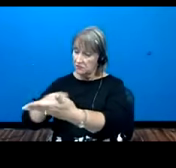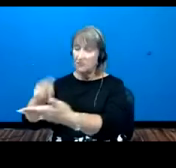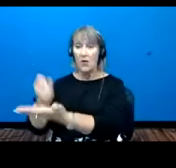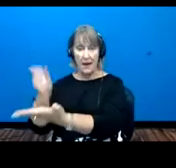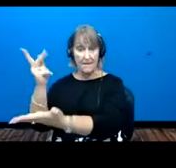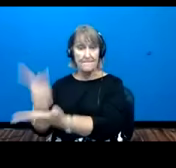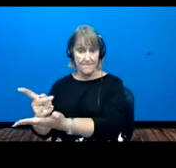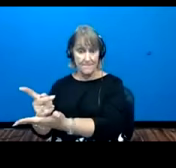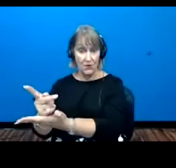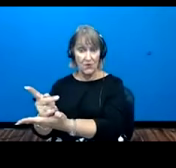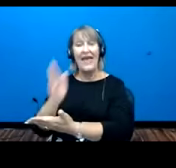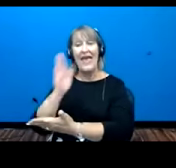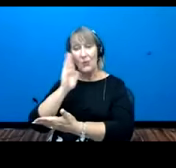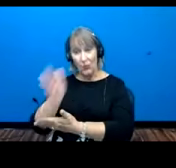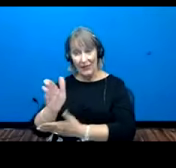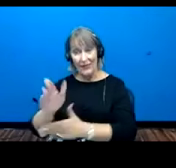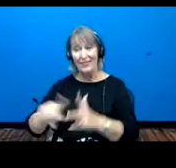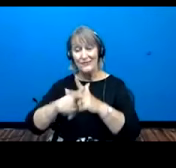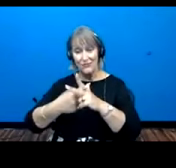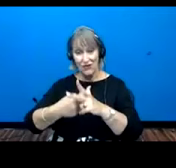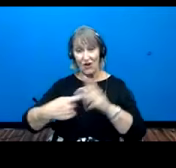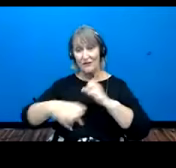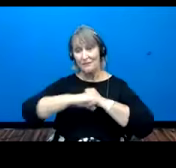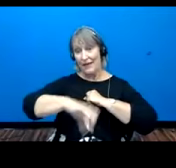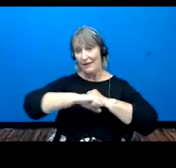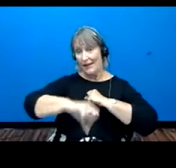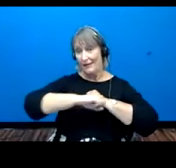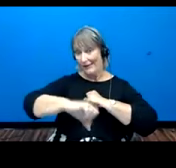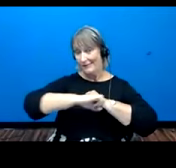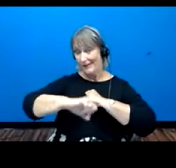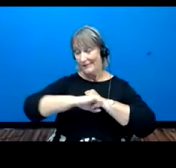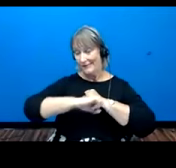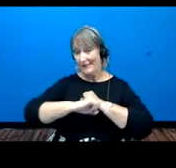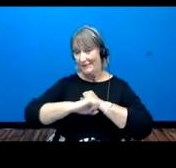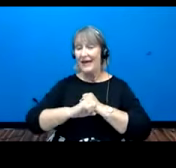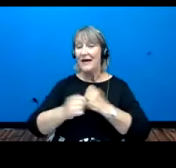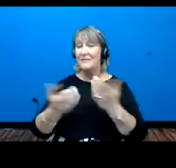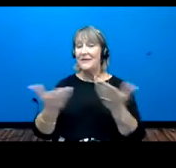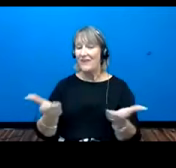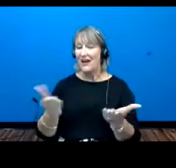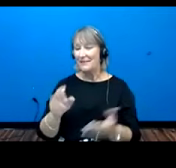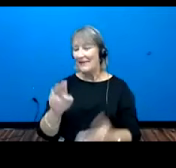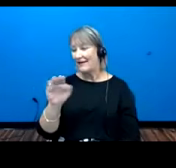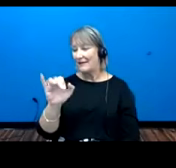through this project through our microsite that is going to be hosted at Georgia Tech